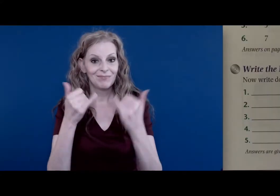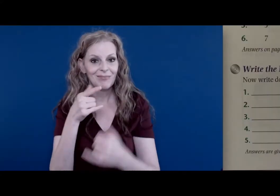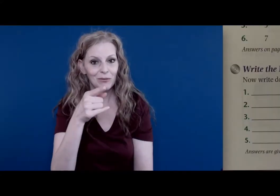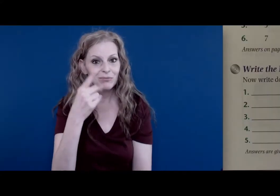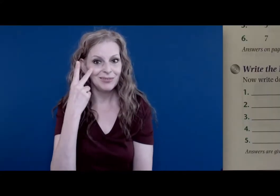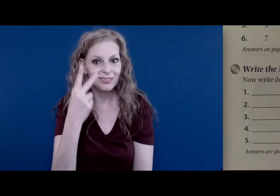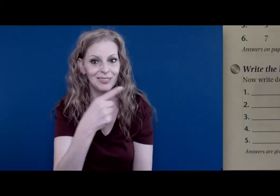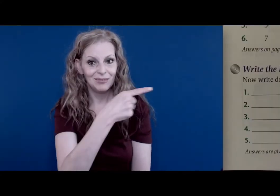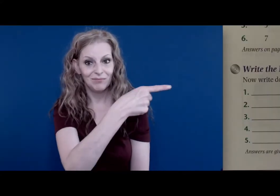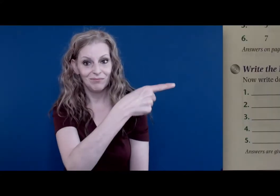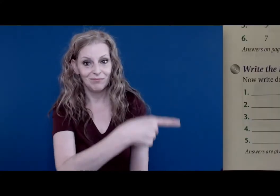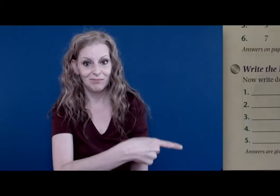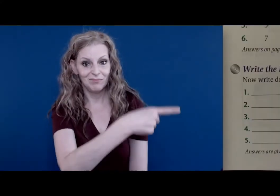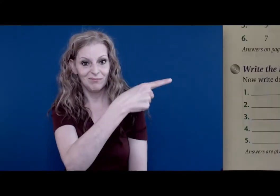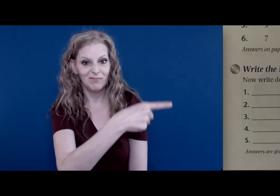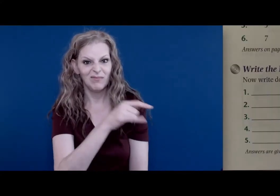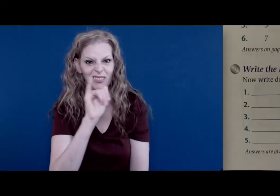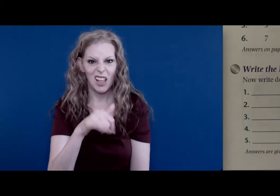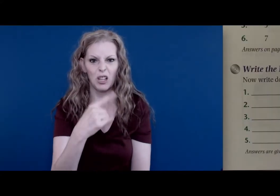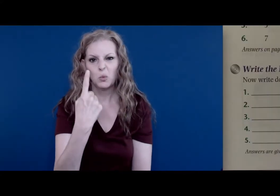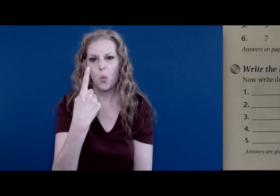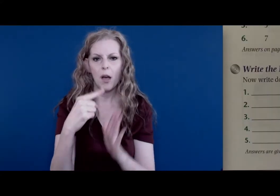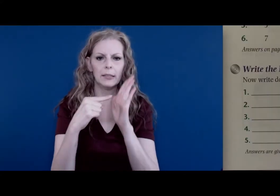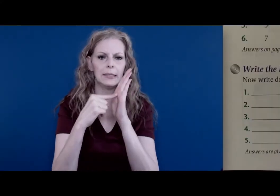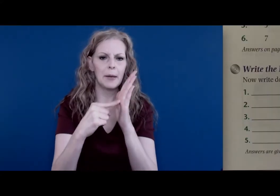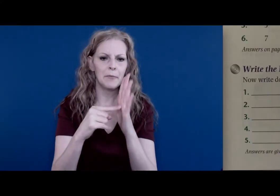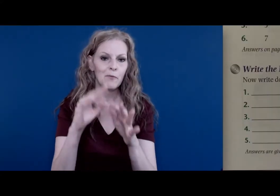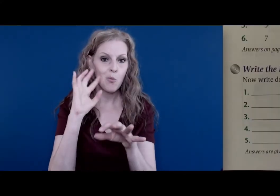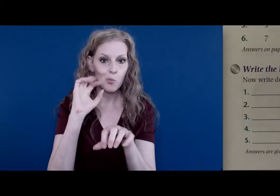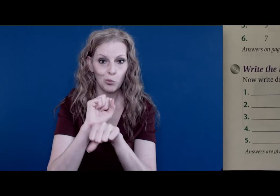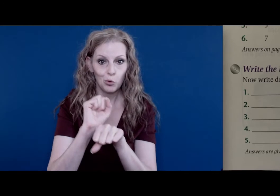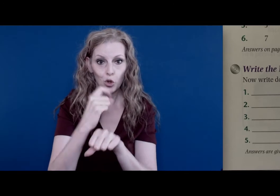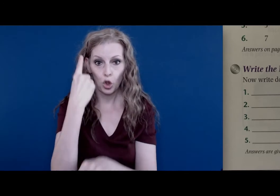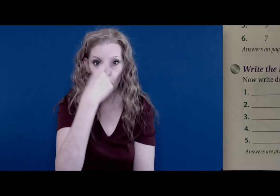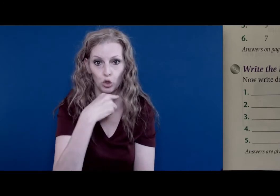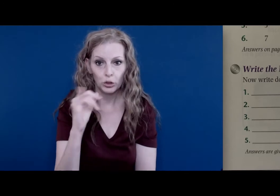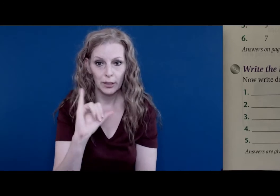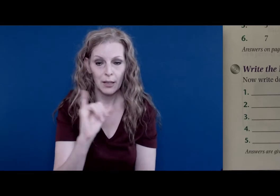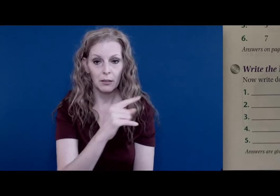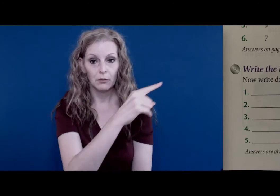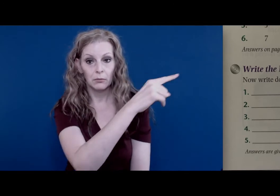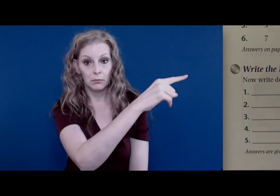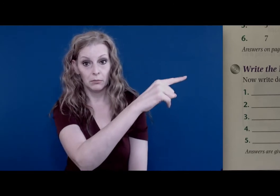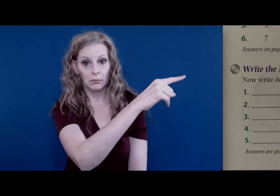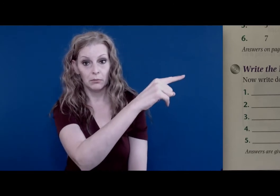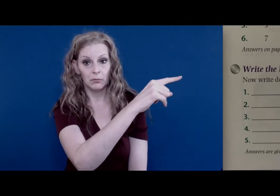What you see here is just one example of what homework looks like.